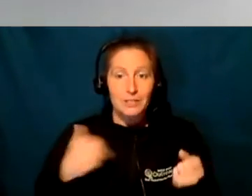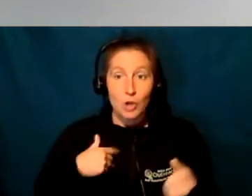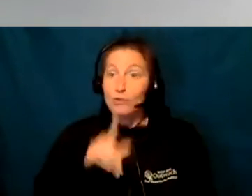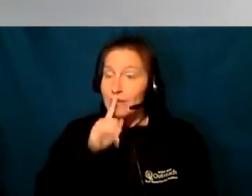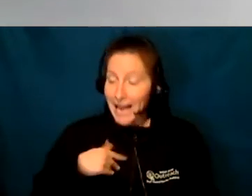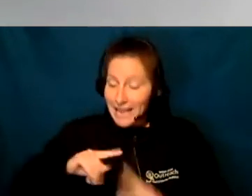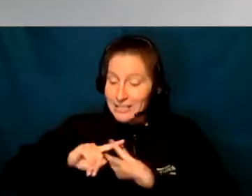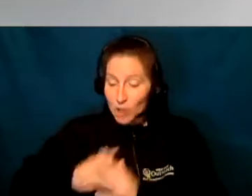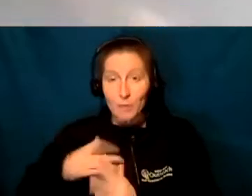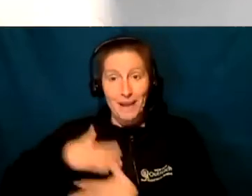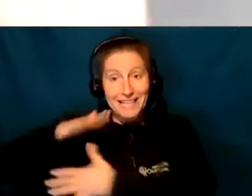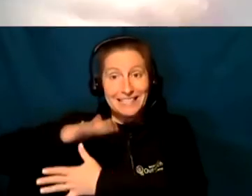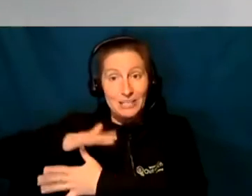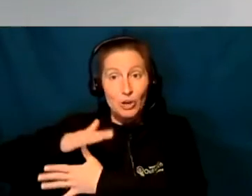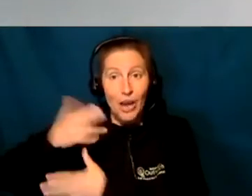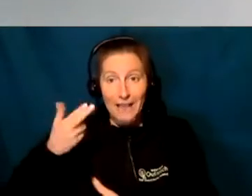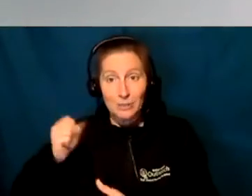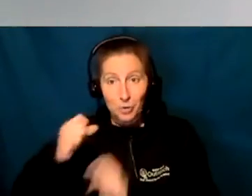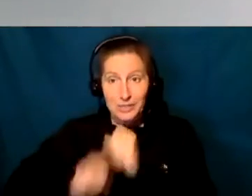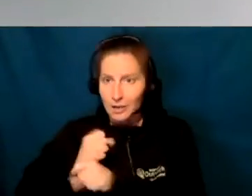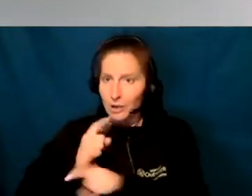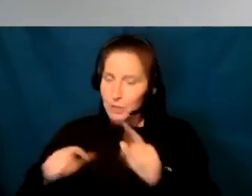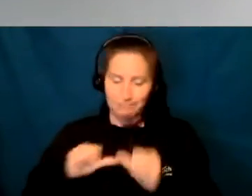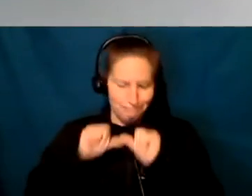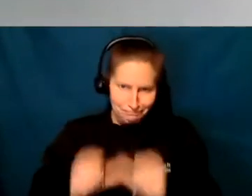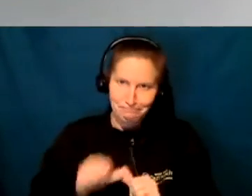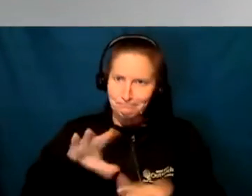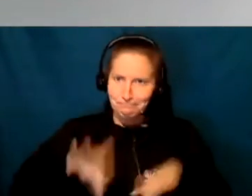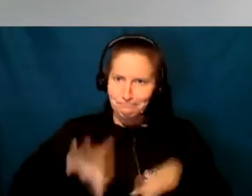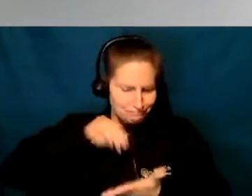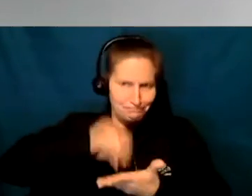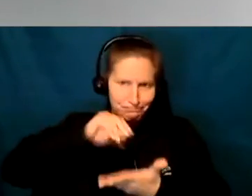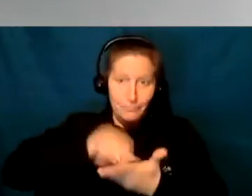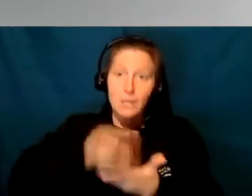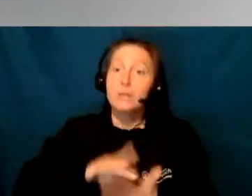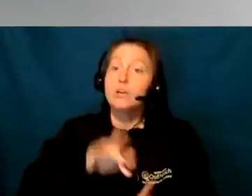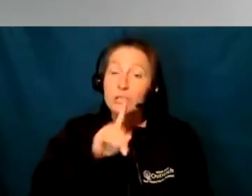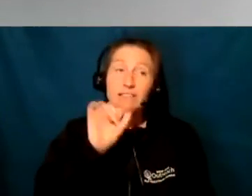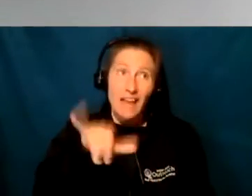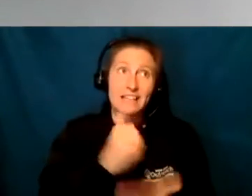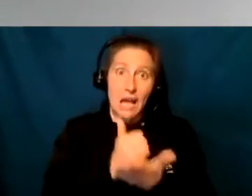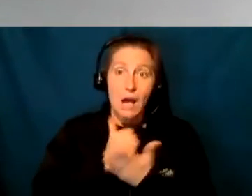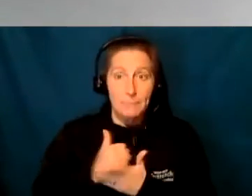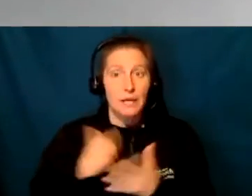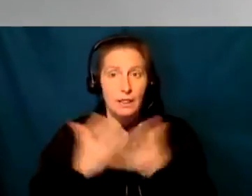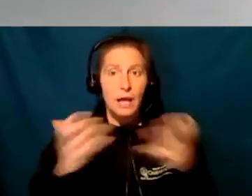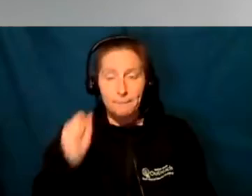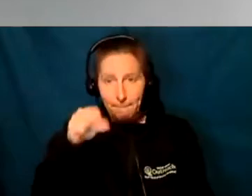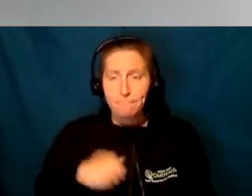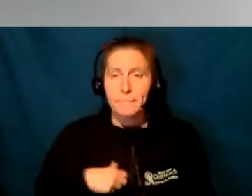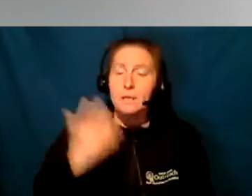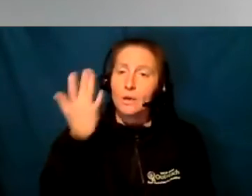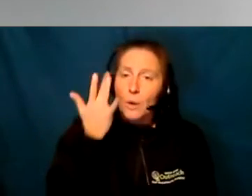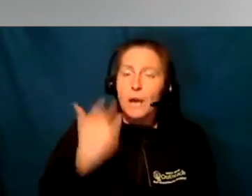just have high school and just kept on going. And it's definitely helped me a lot because not only